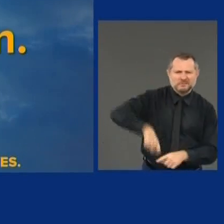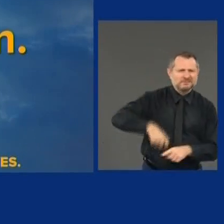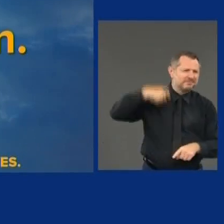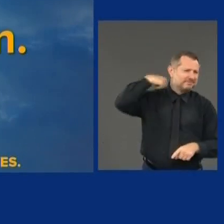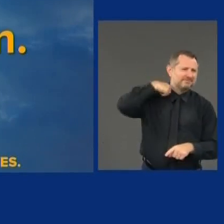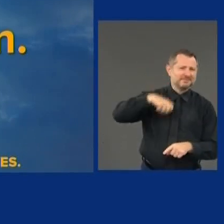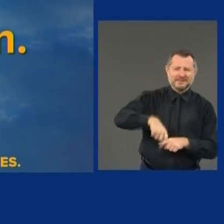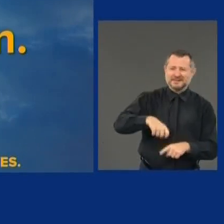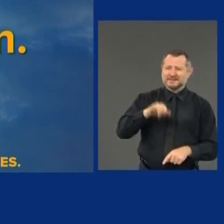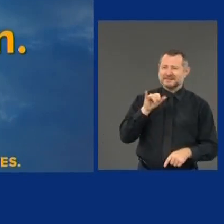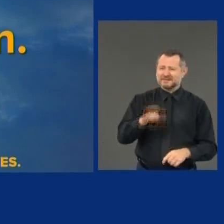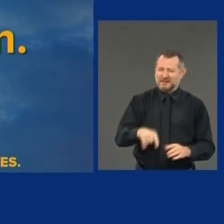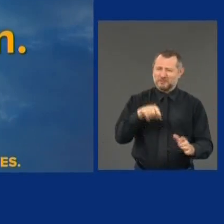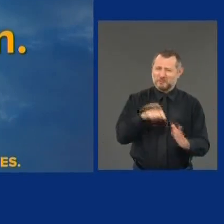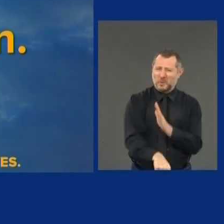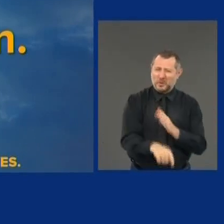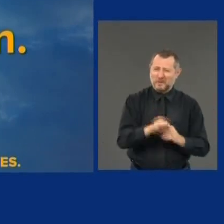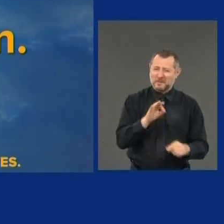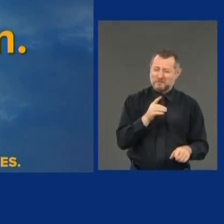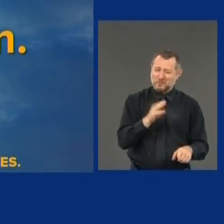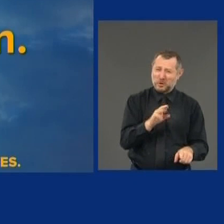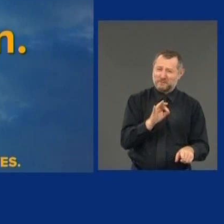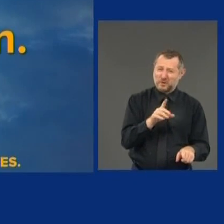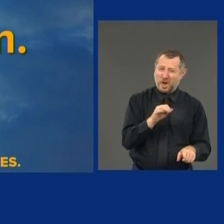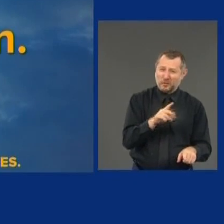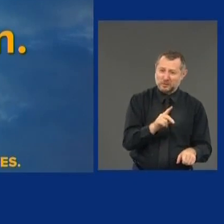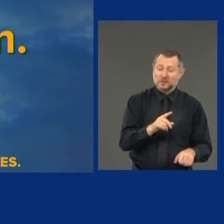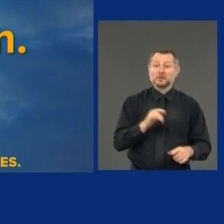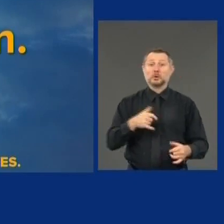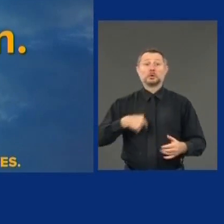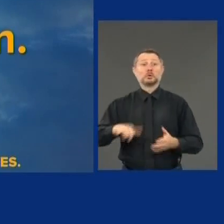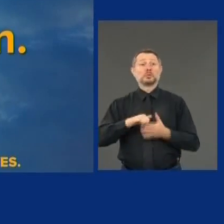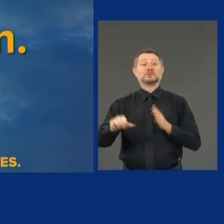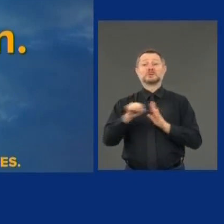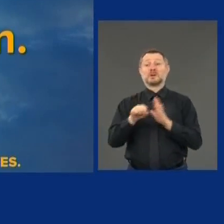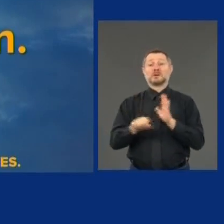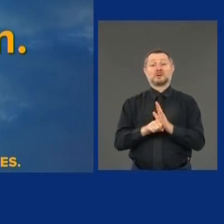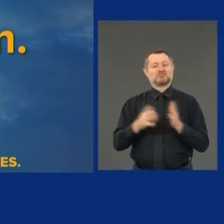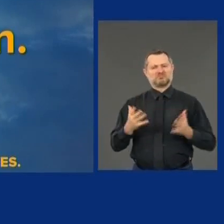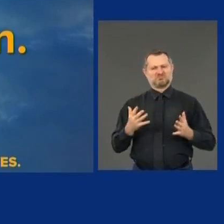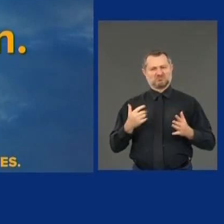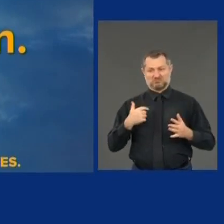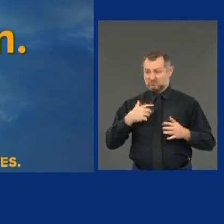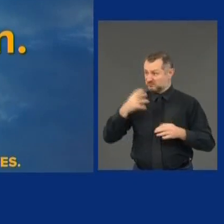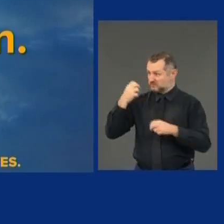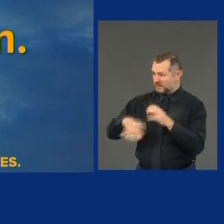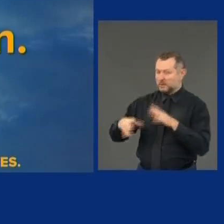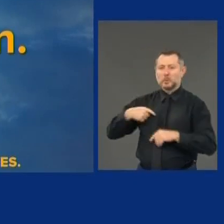CIVIL UNREST AND WATCHING THE MR. FLOYD MURDER ON TELEVISION. BUT WHAT DOES NEW YORK DO WHEN THE GOING GETS TOUGH?